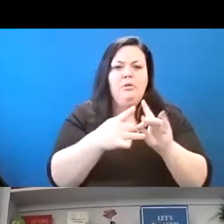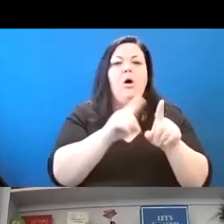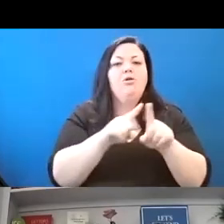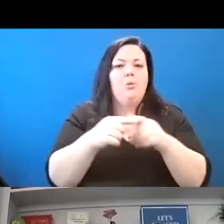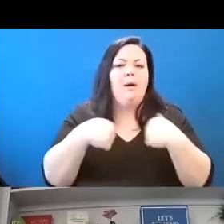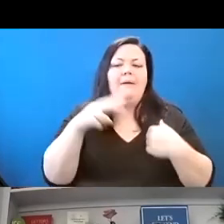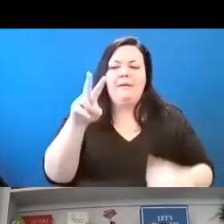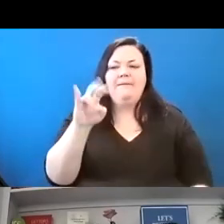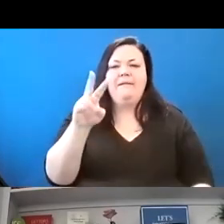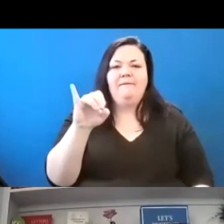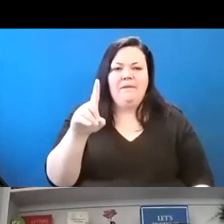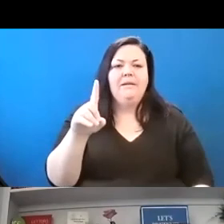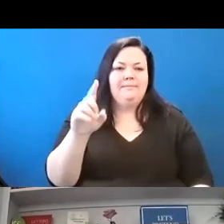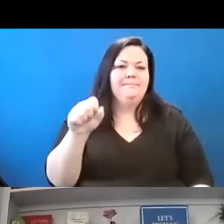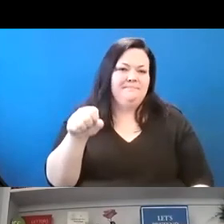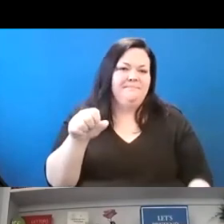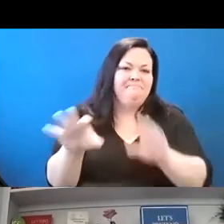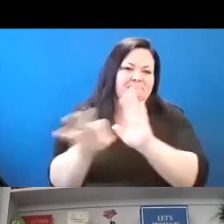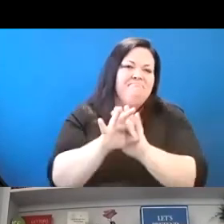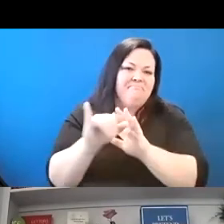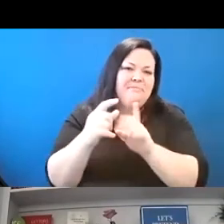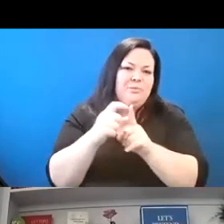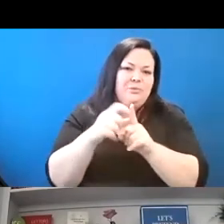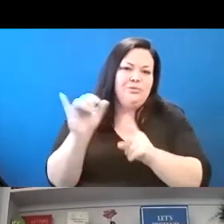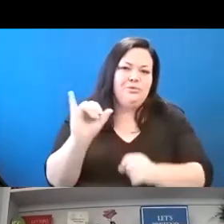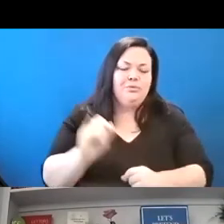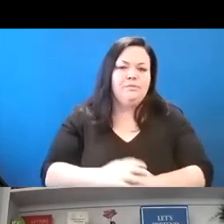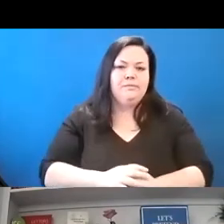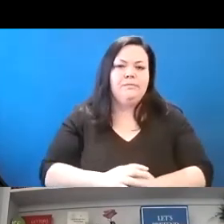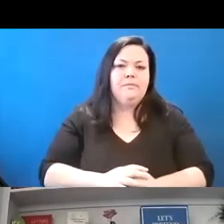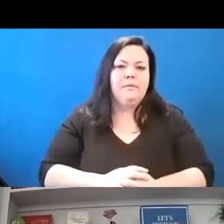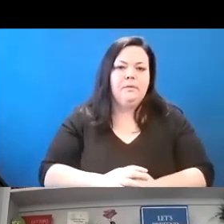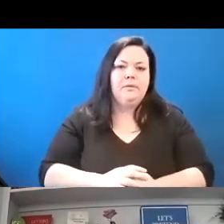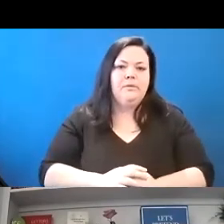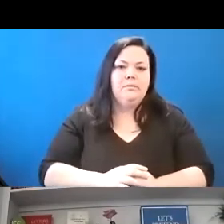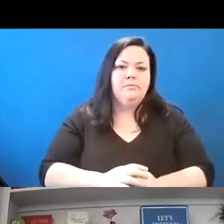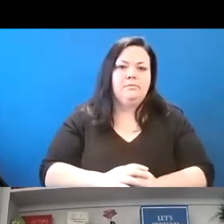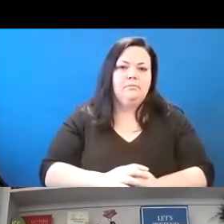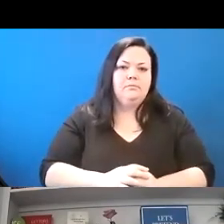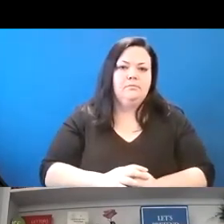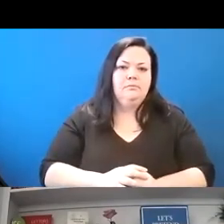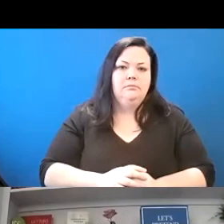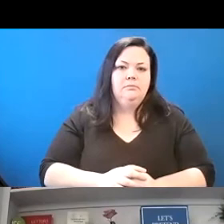one of the words i chose to um i think yeah that that that was the only one i had that y'all didn't